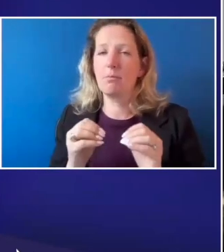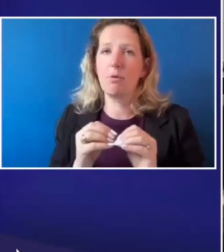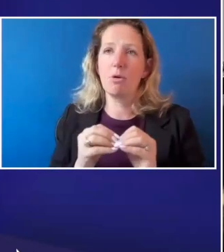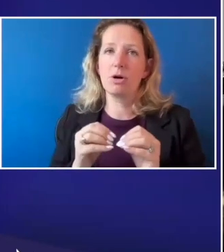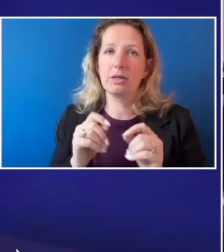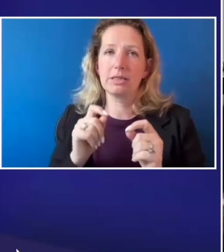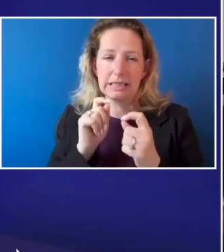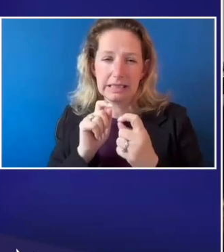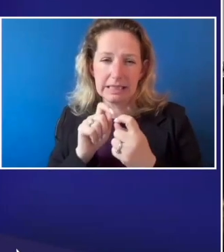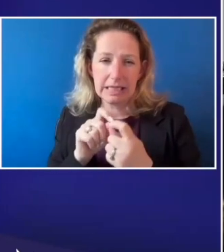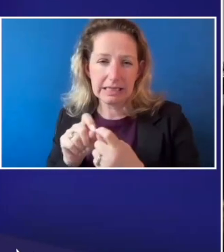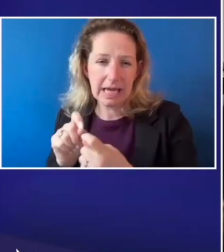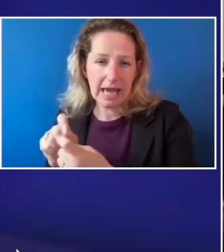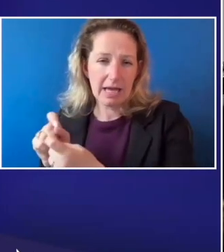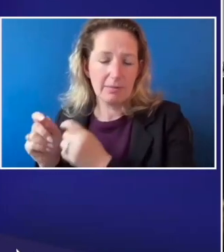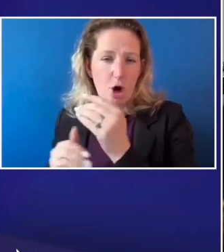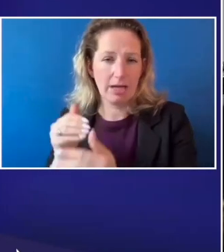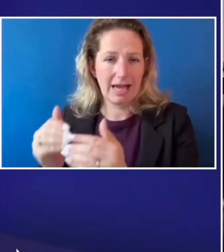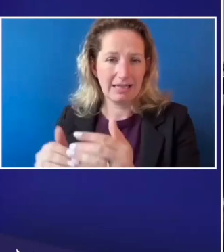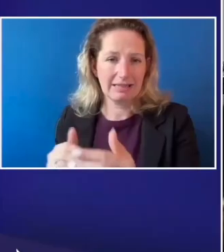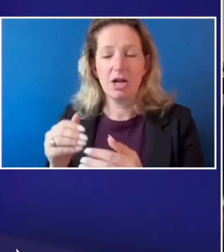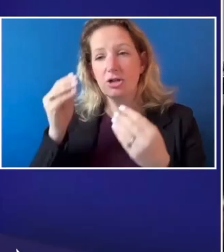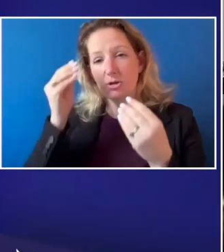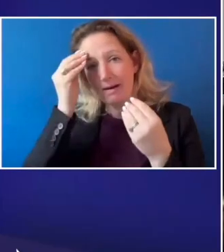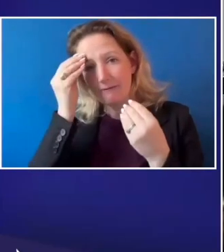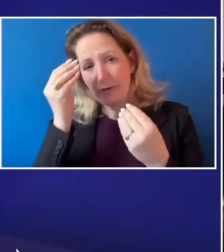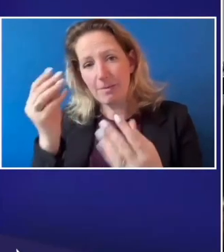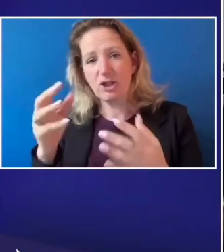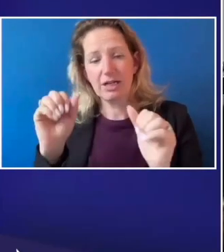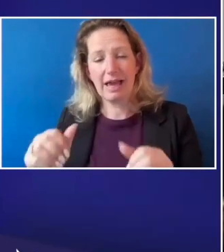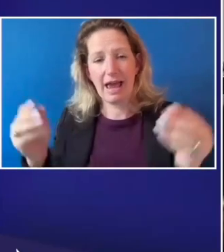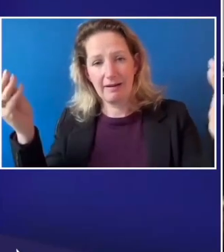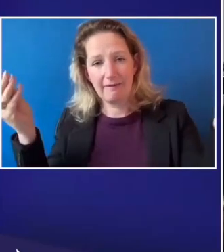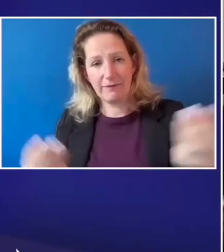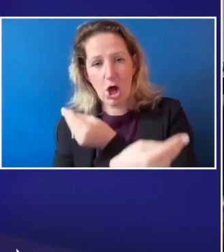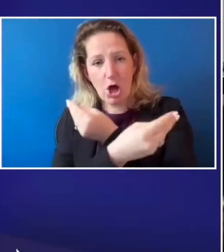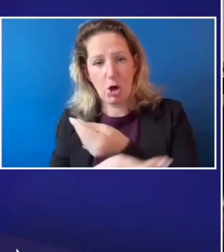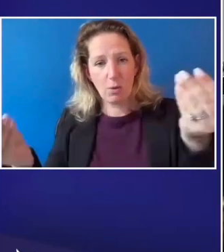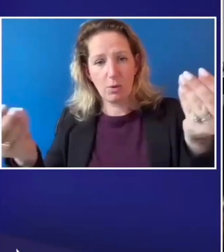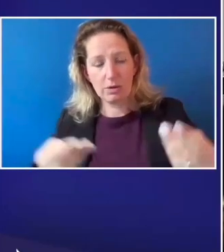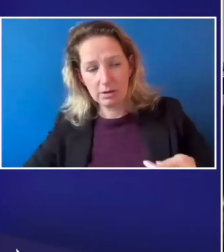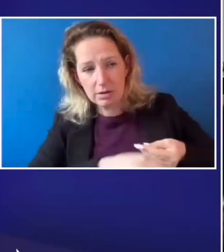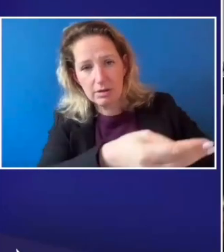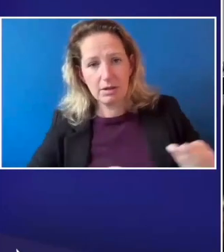so that information can flow from students, staff and faculty directly